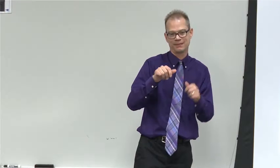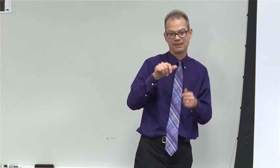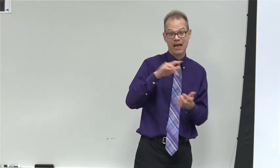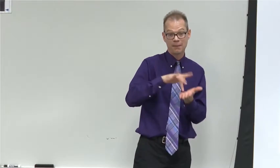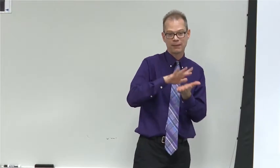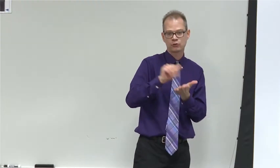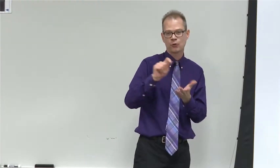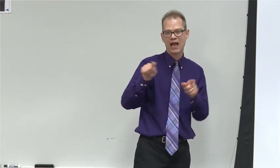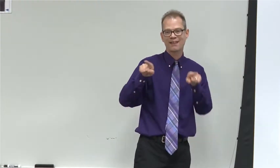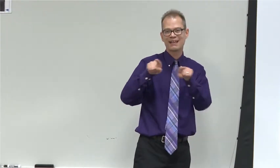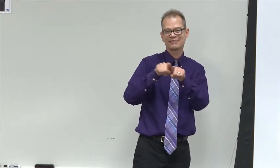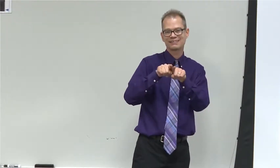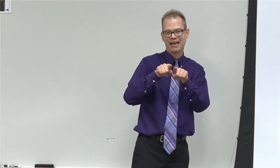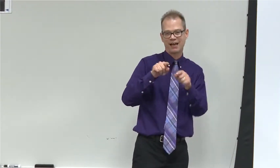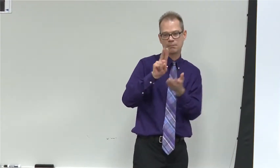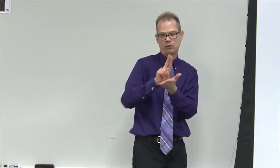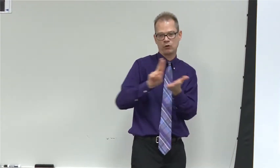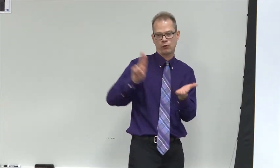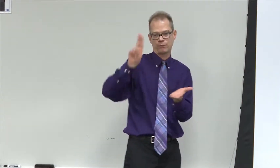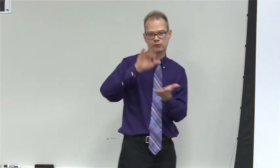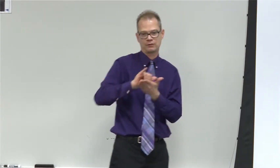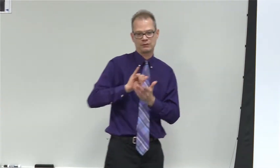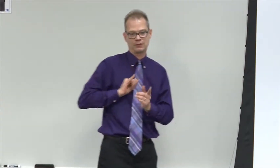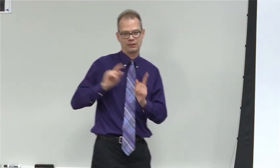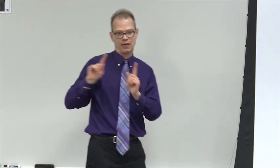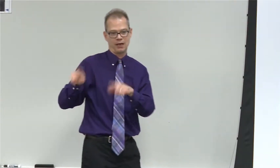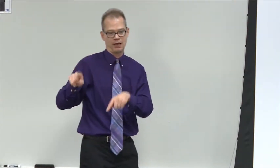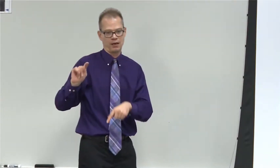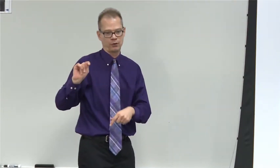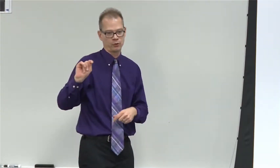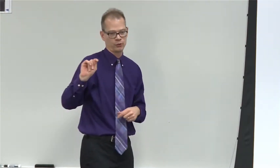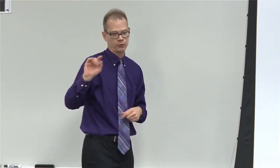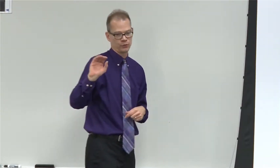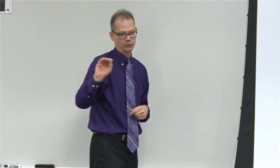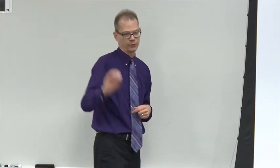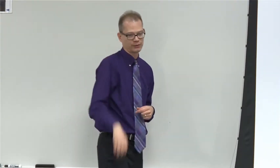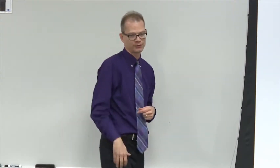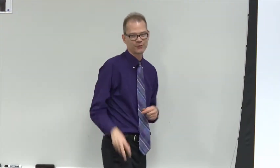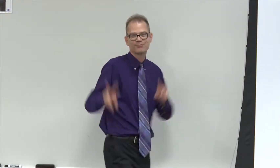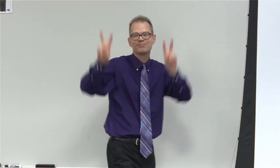The medical school was at the same university that I had attended as well.